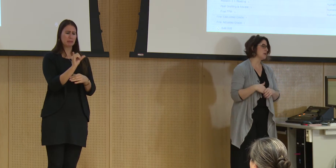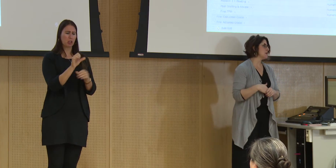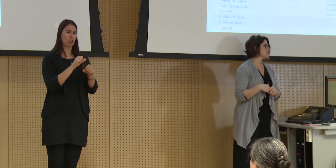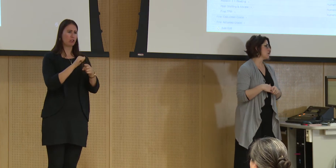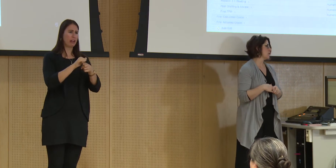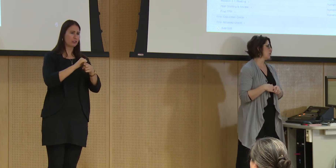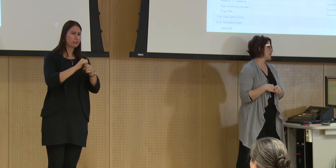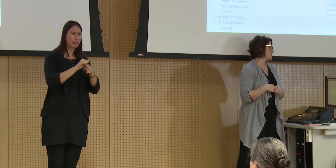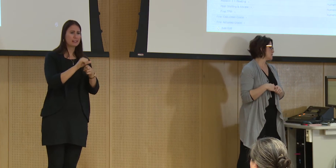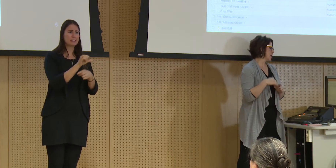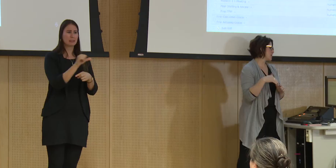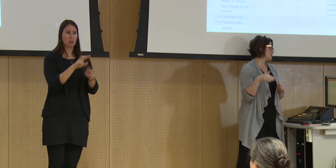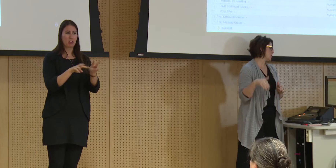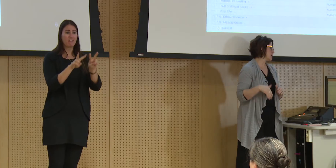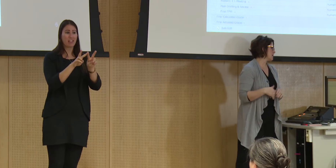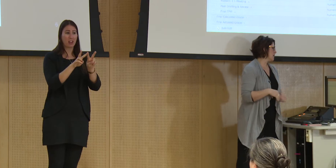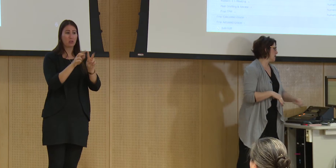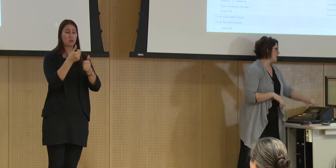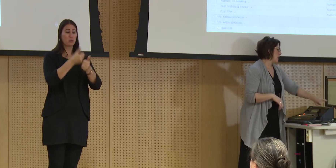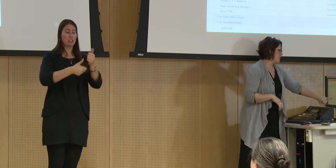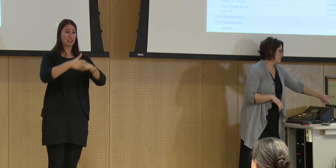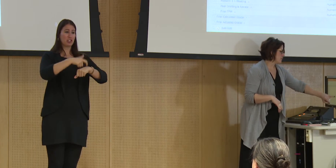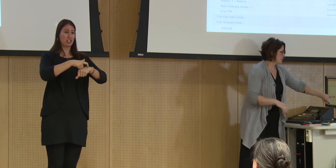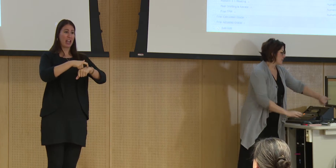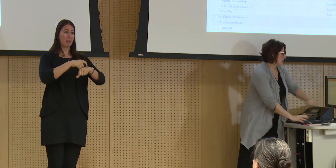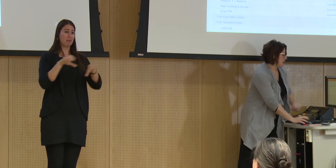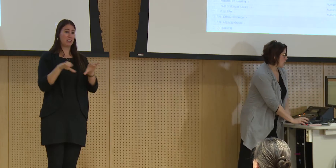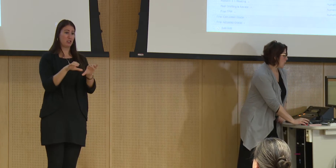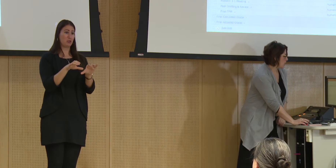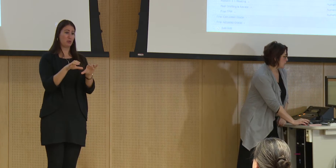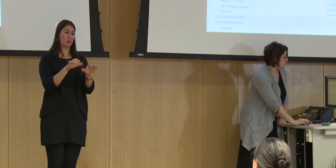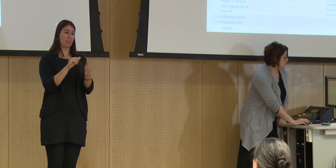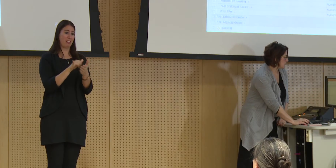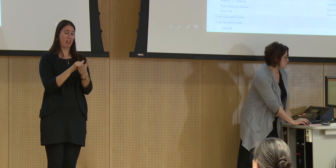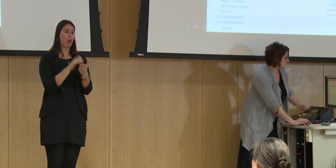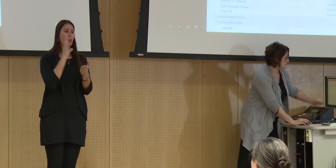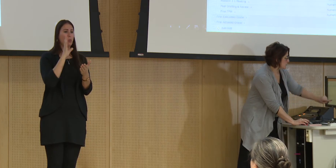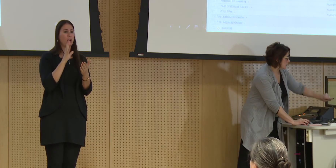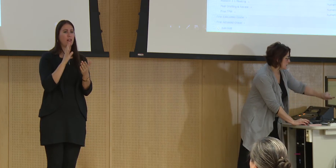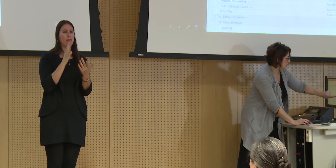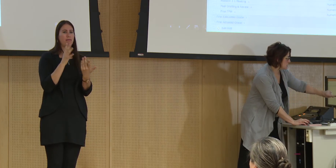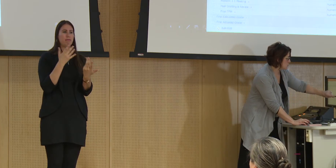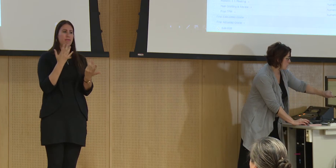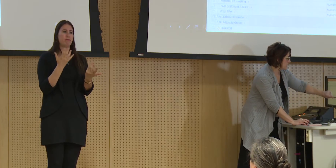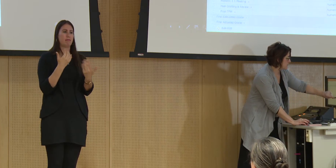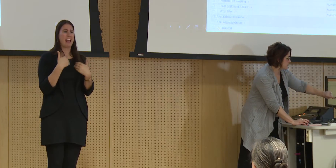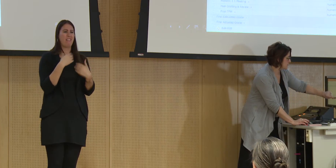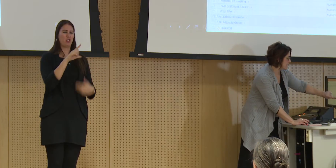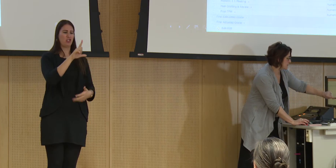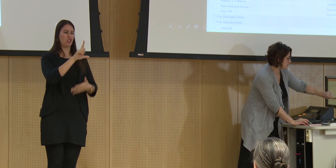So each time they do it, they all will contribute 20%